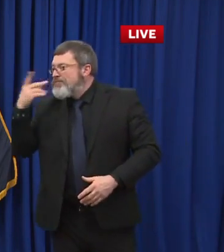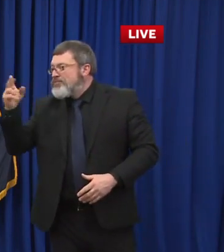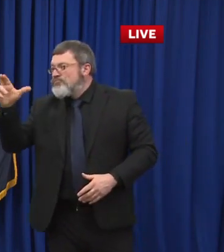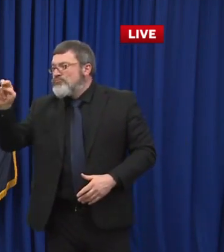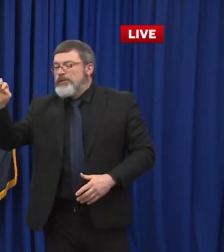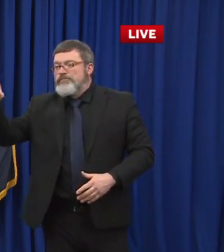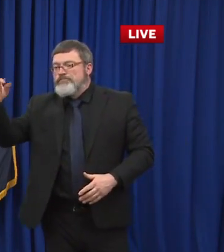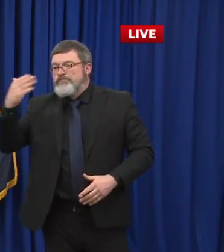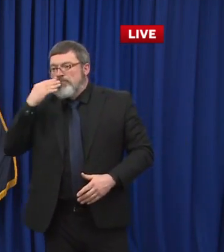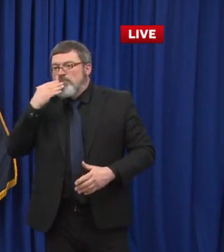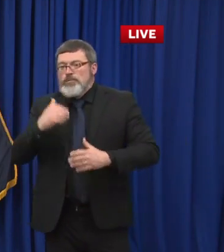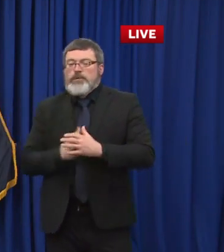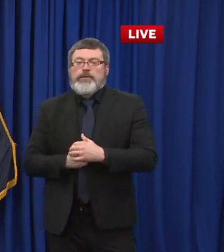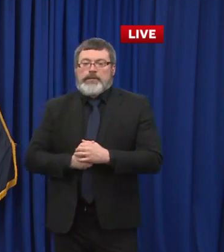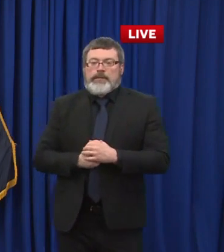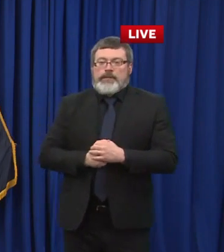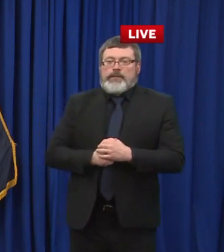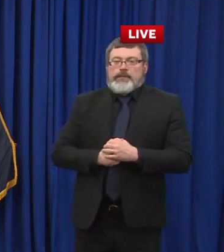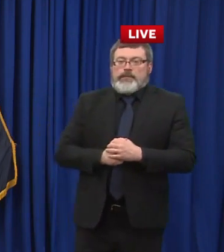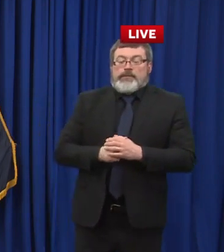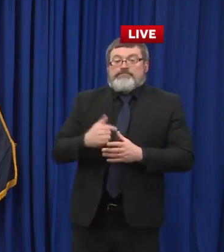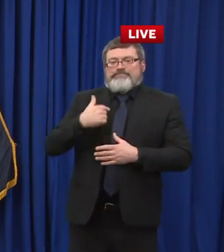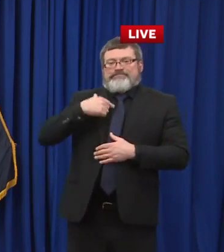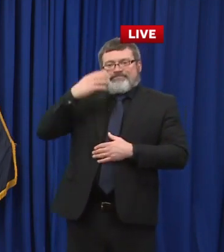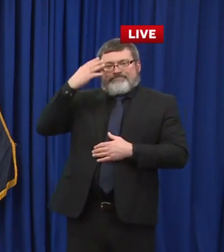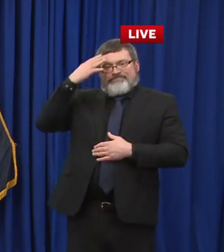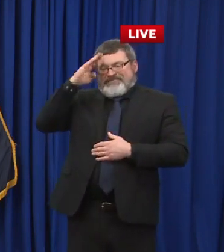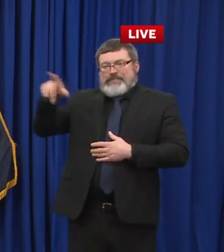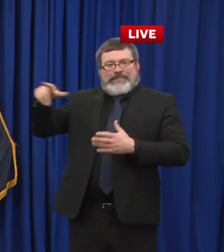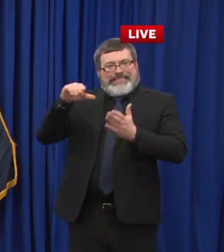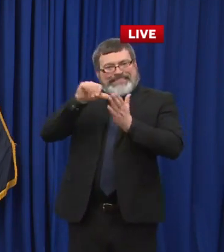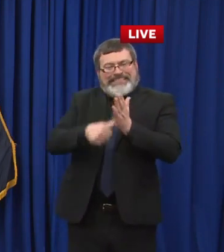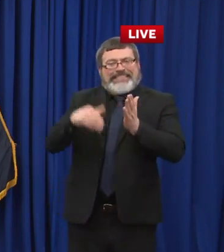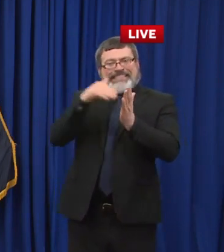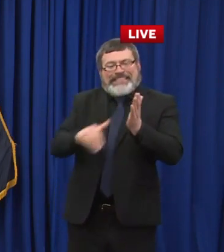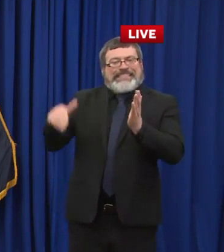THREE THINGS WE WANT COVER AND WE WILL OPEN IT UP FOR QUESTIONS.